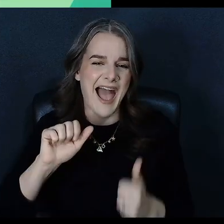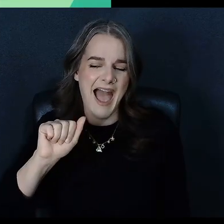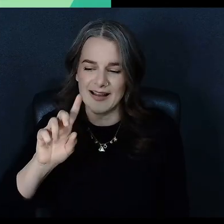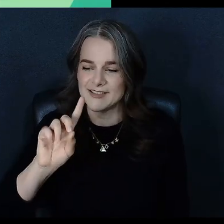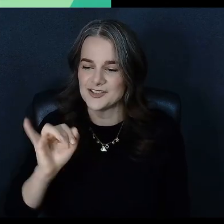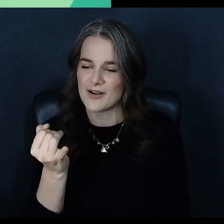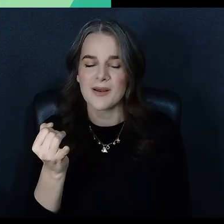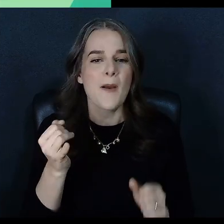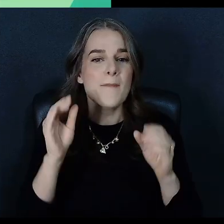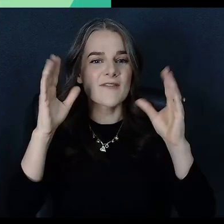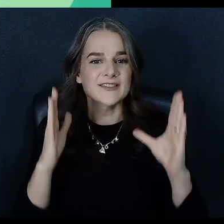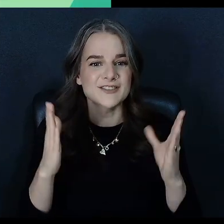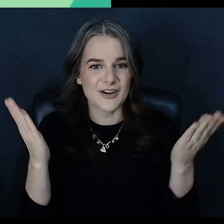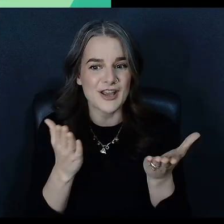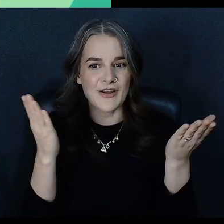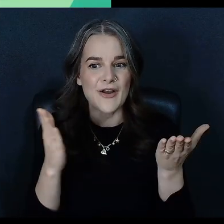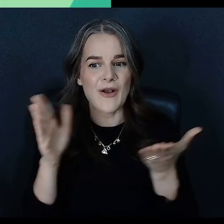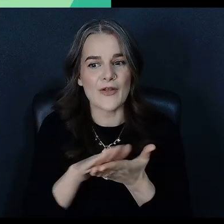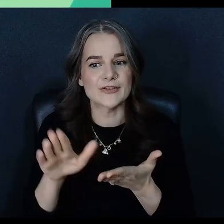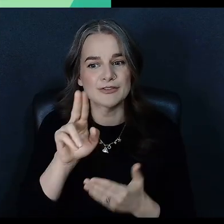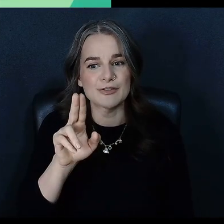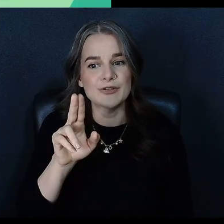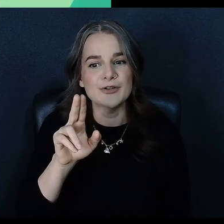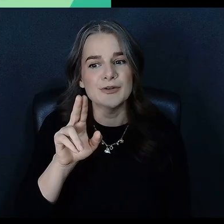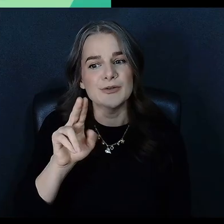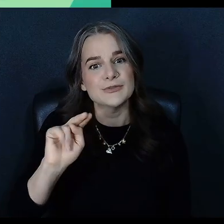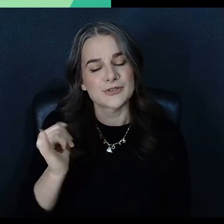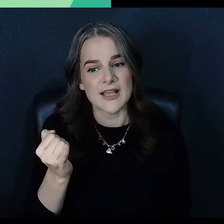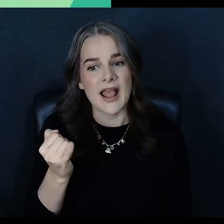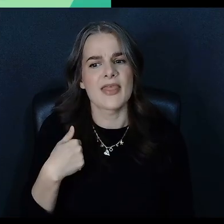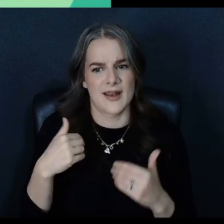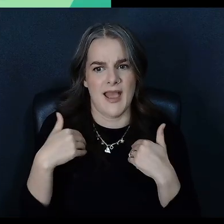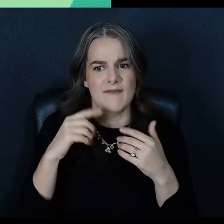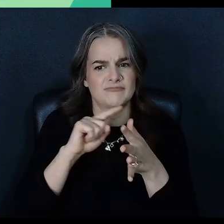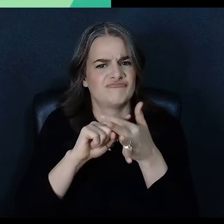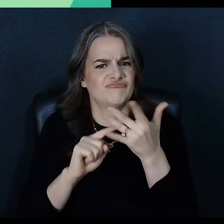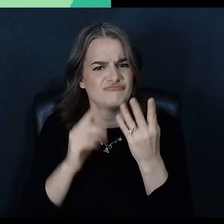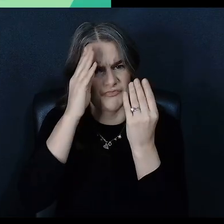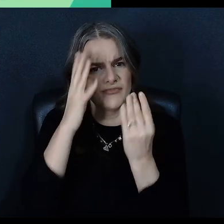a couple of books about technology in education, and those are listed there. I'll give you my email address at the end